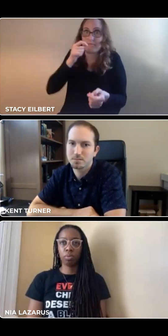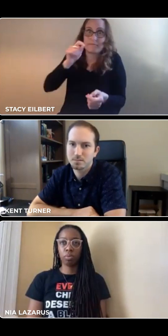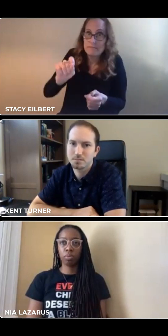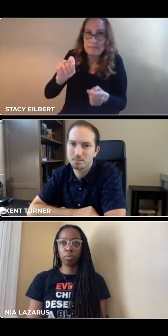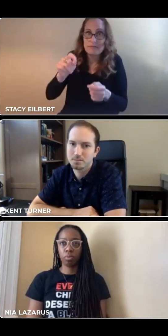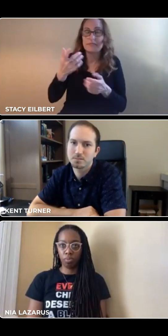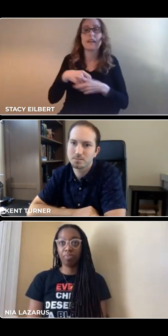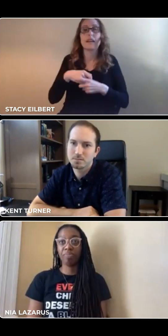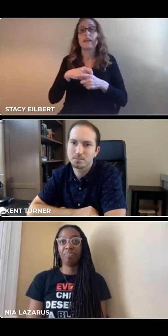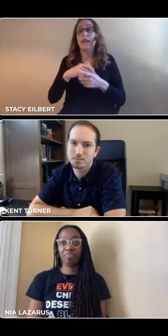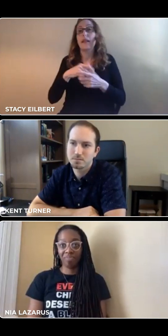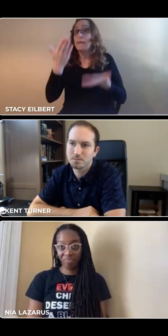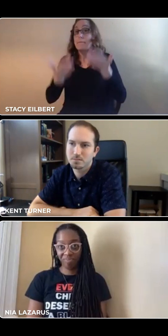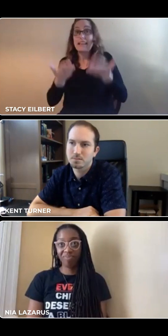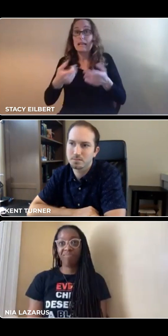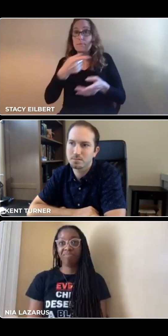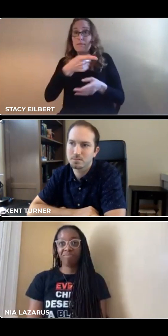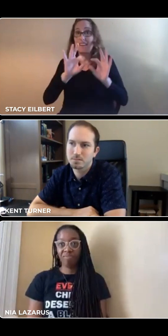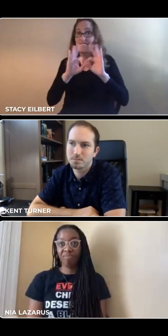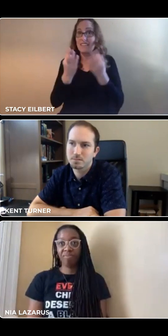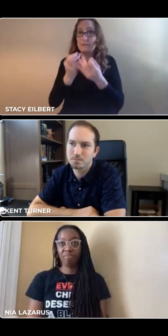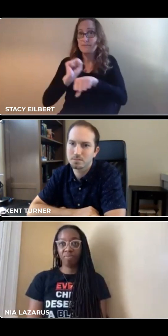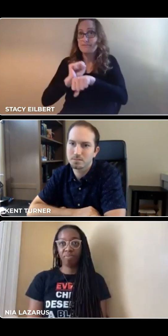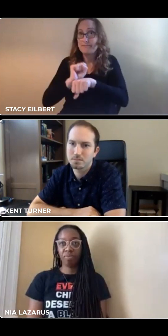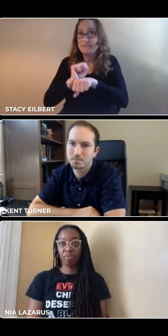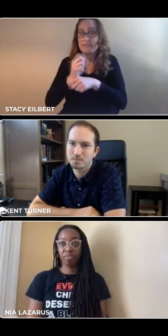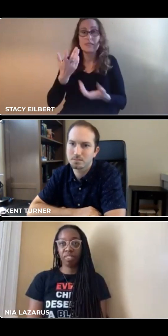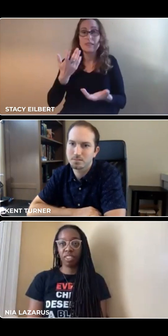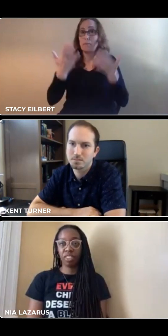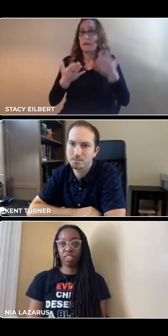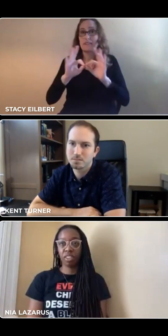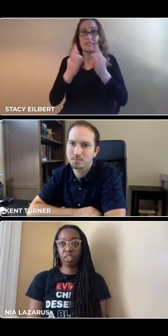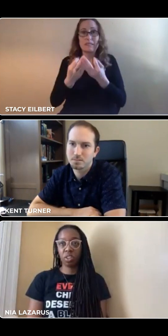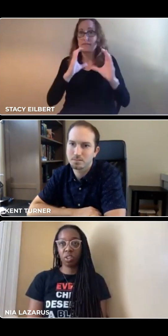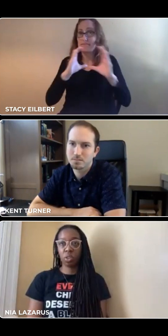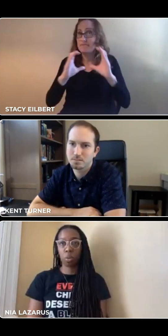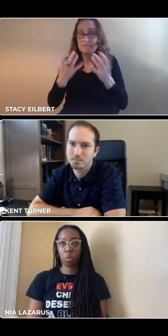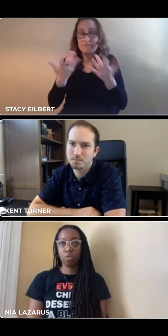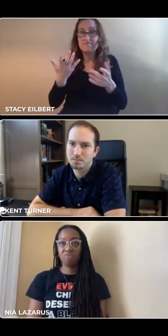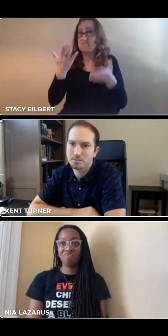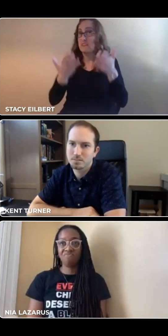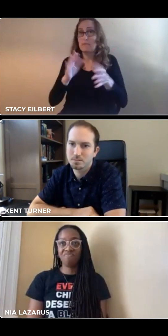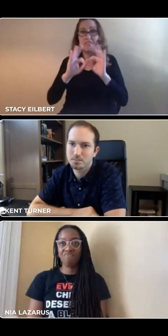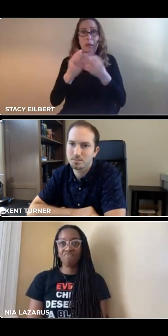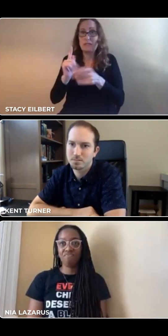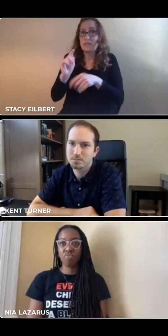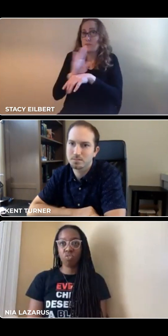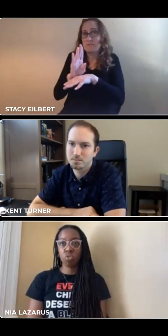in an area that just doesn't have great WiFi service. Some come from families who are working.